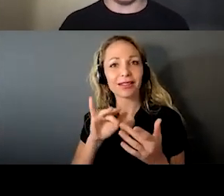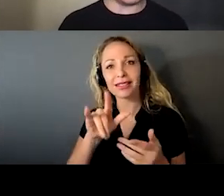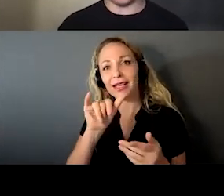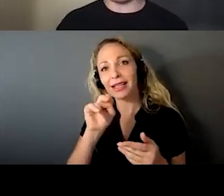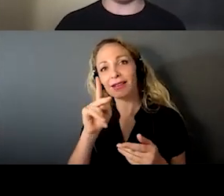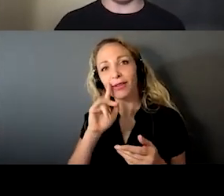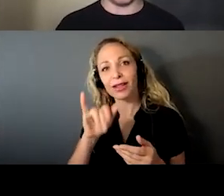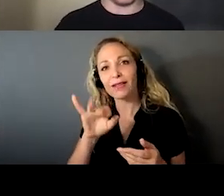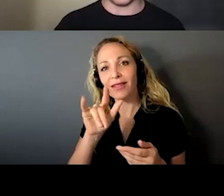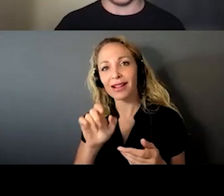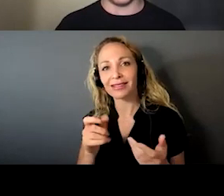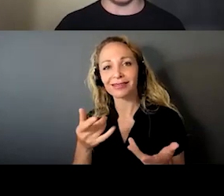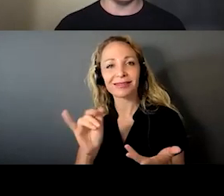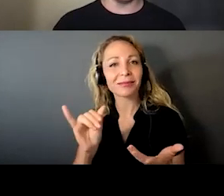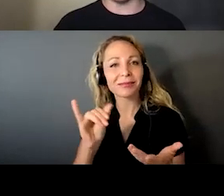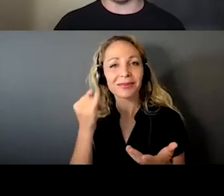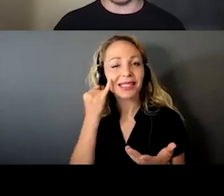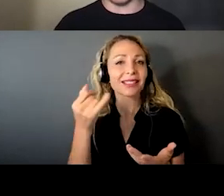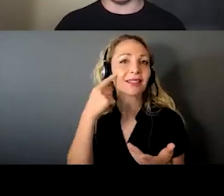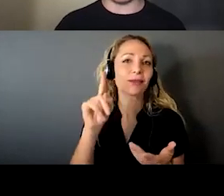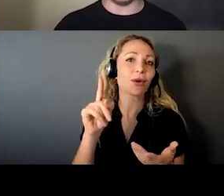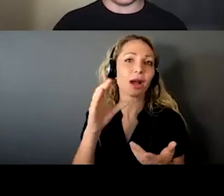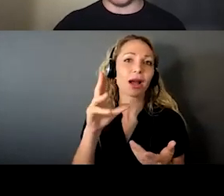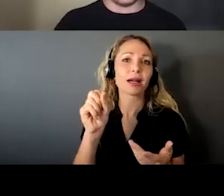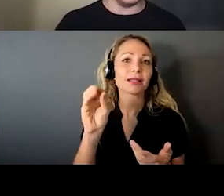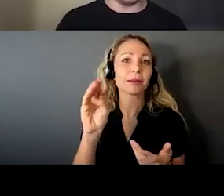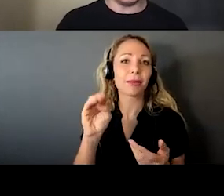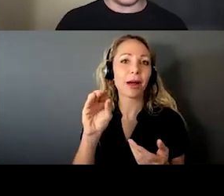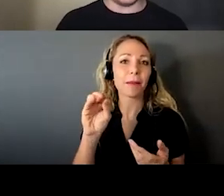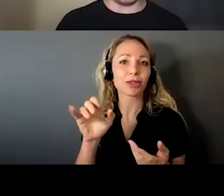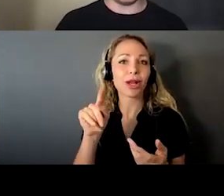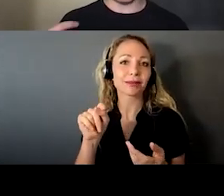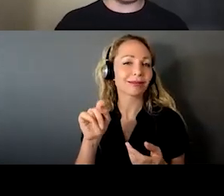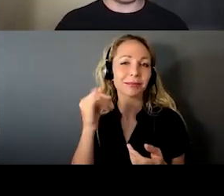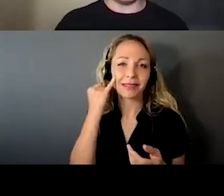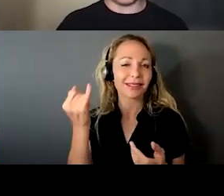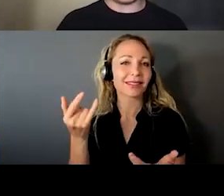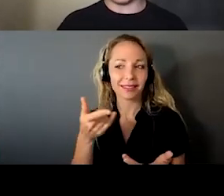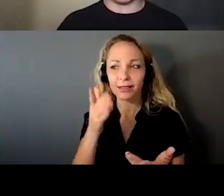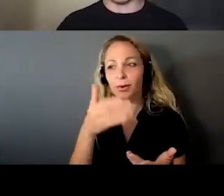SIMILAR TO CUSTOM OBJECTS. YOU WOULD HAVE A PLACE TO STORE THE LINK TO THAT FILE